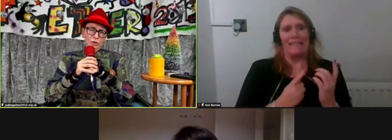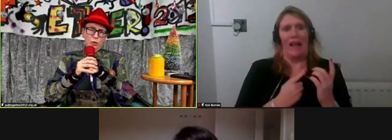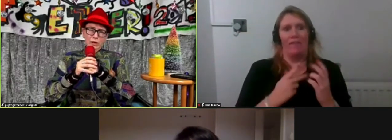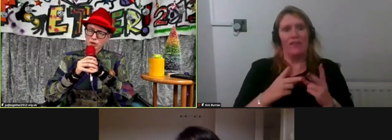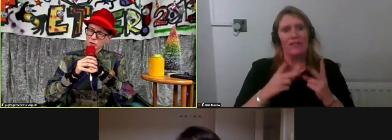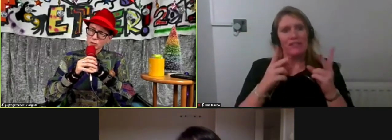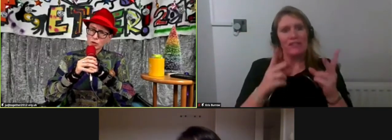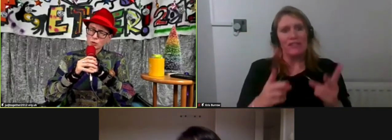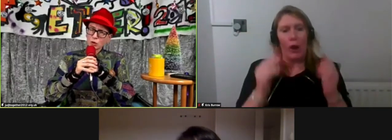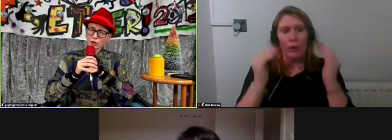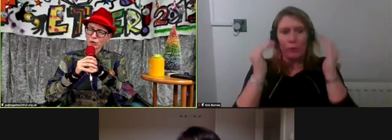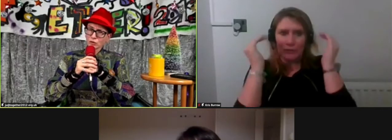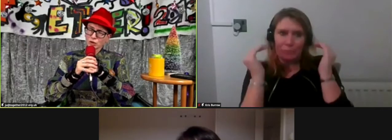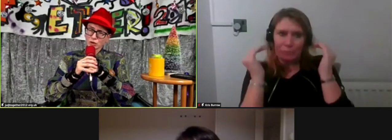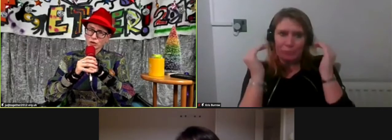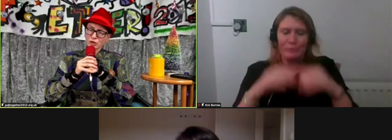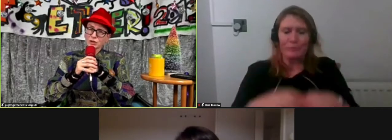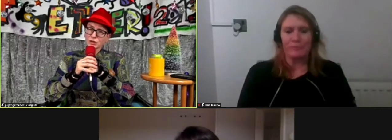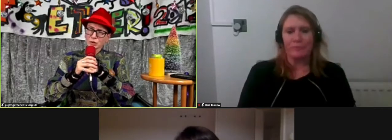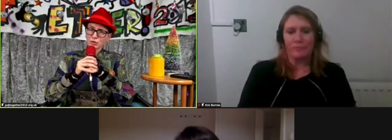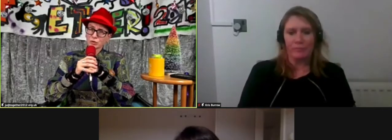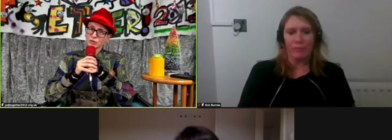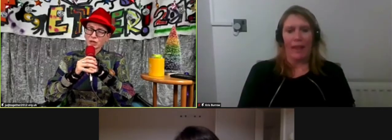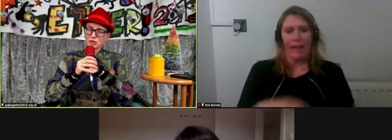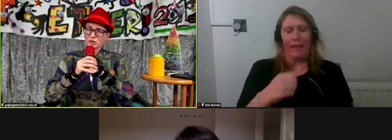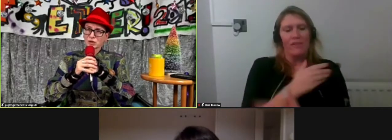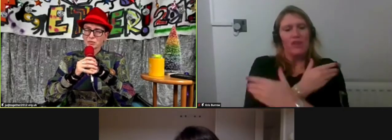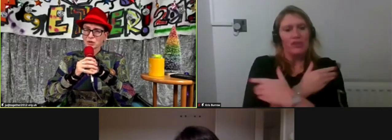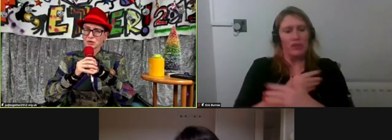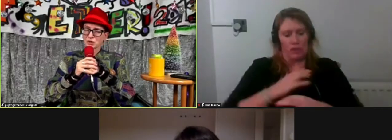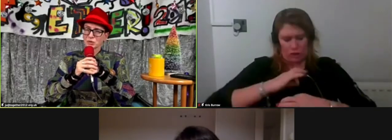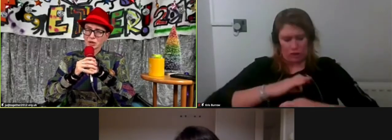I'm not too sure what sort of shirt it is, apart from the fact that like most of them